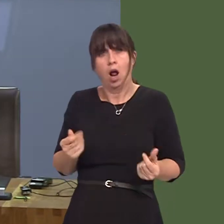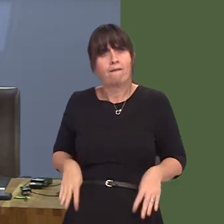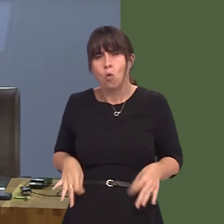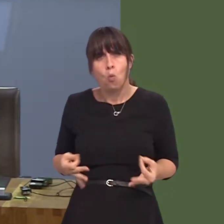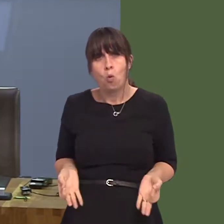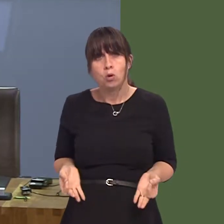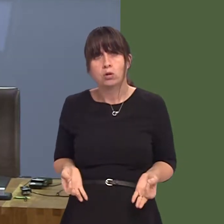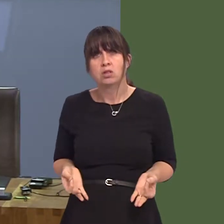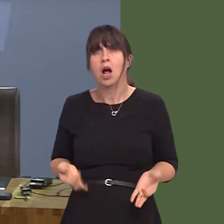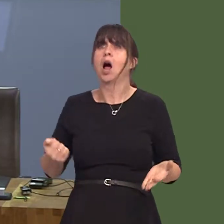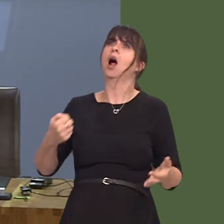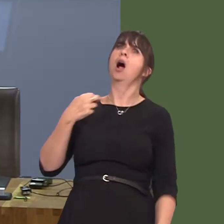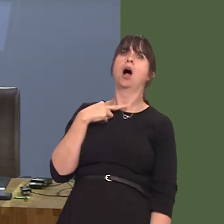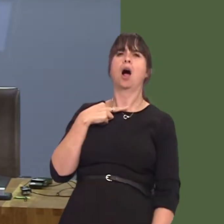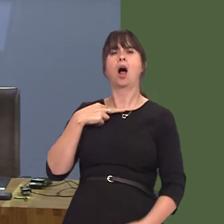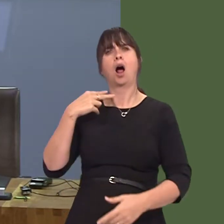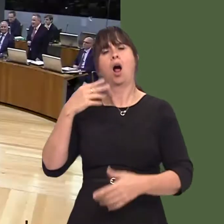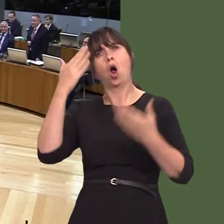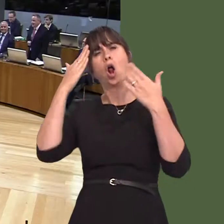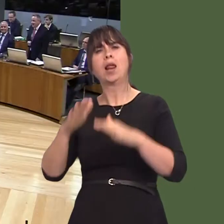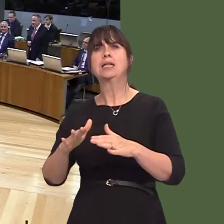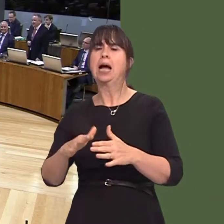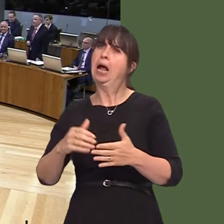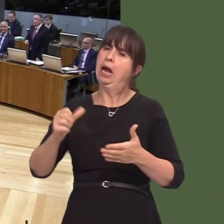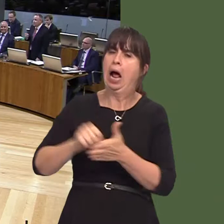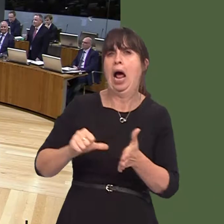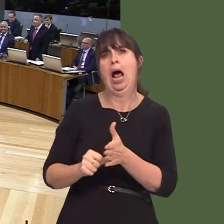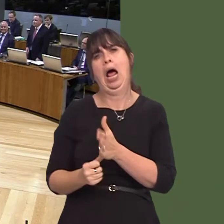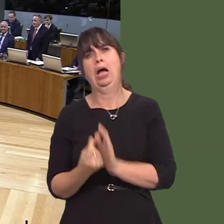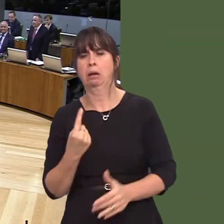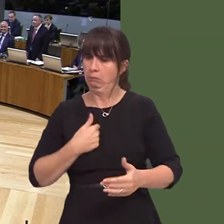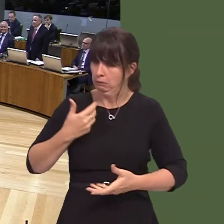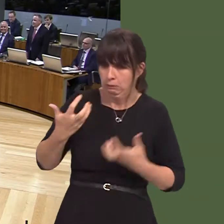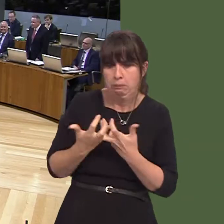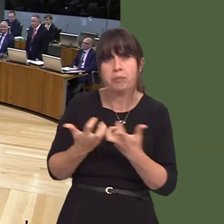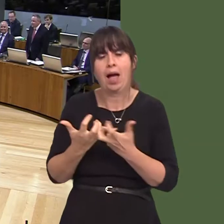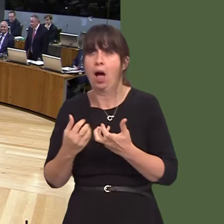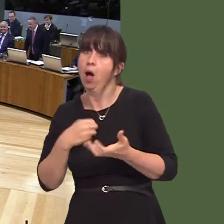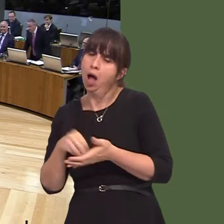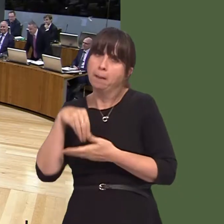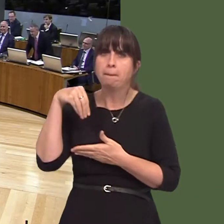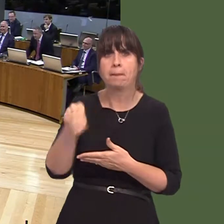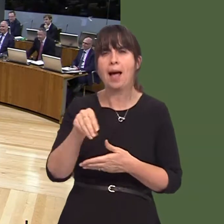their aspirations to have an annual holiday undermined by your ridiculous proposals for a tourism tax in Wales?